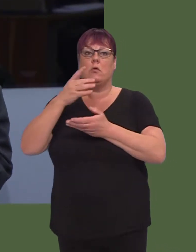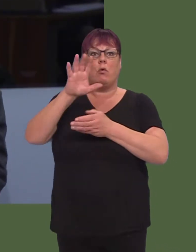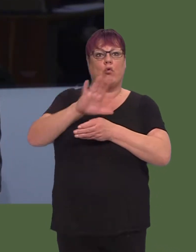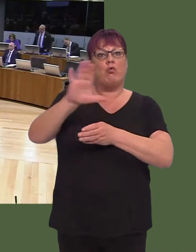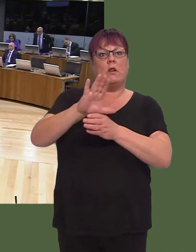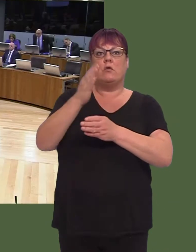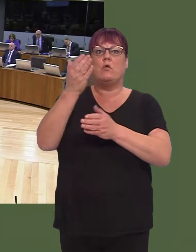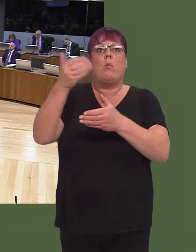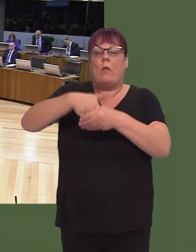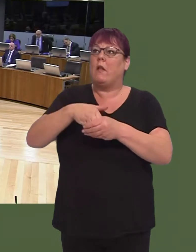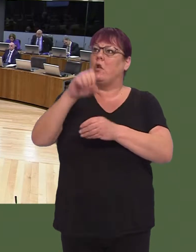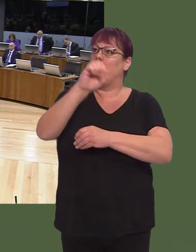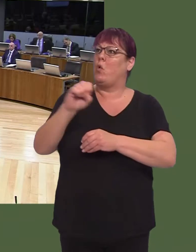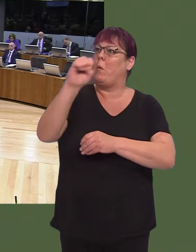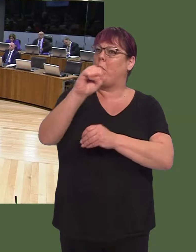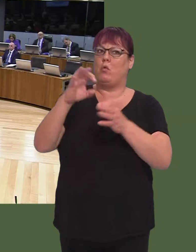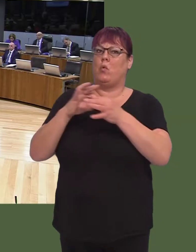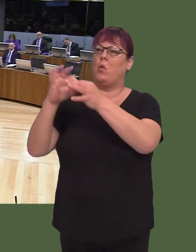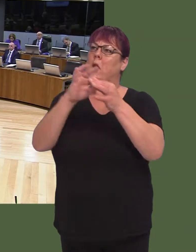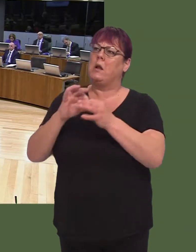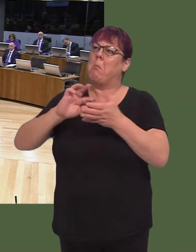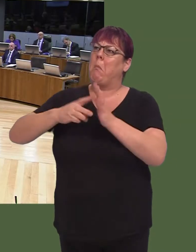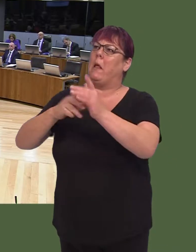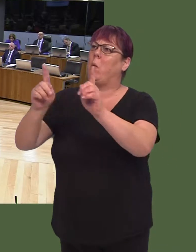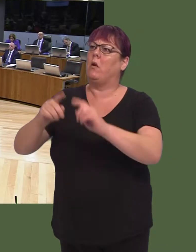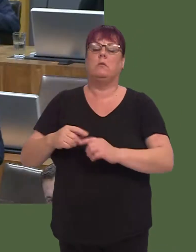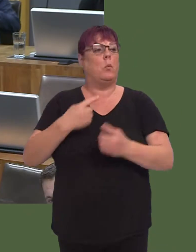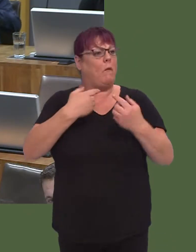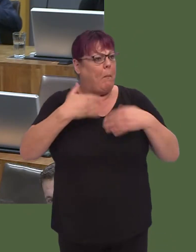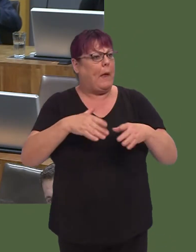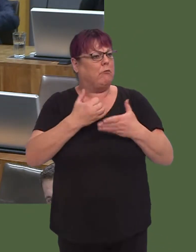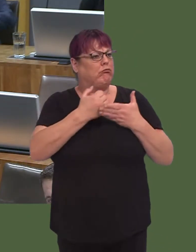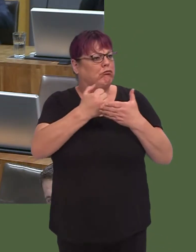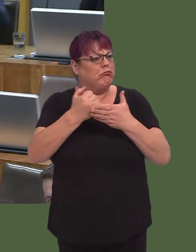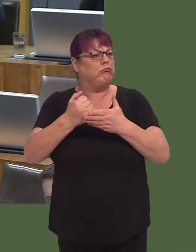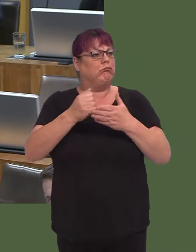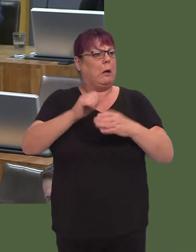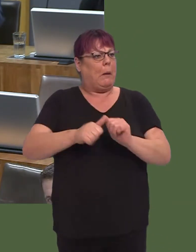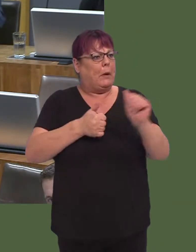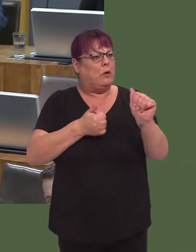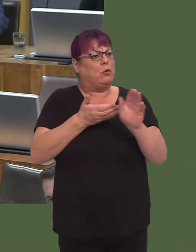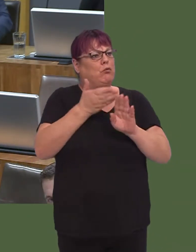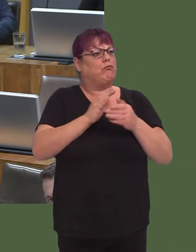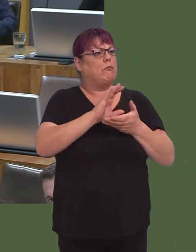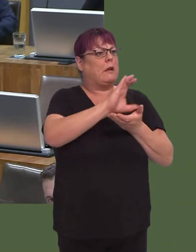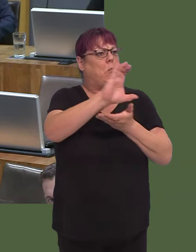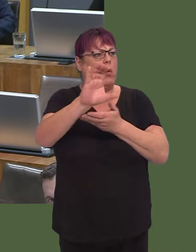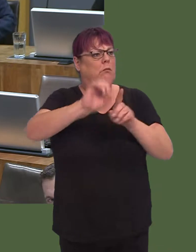OAQ52714 Carwyn Jones AM: We've long had a suite of support services designed to help Welsh companies to export their goods and services to all